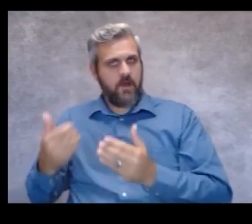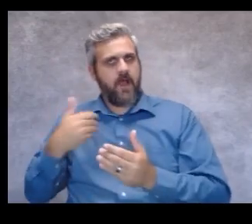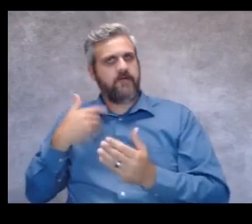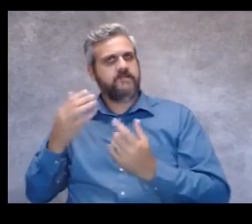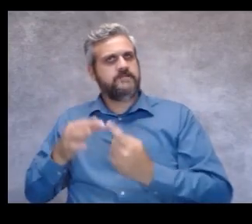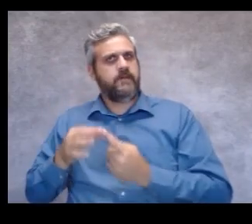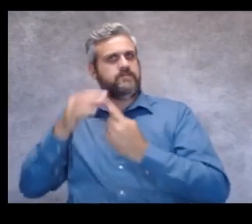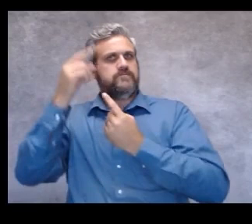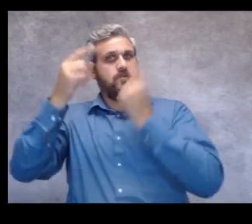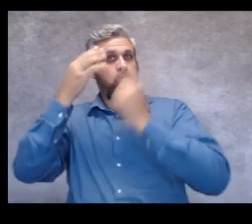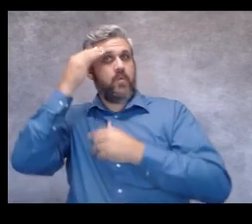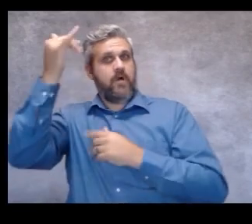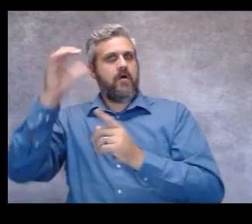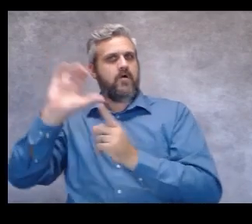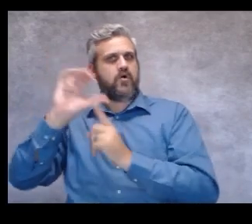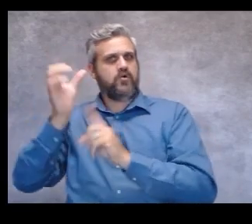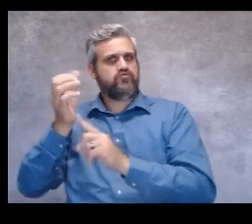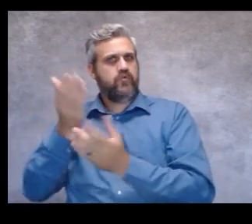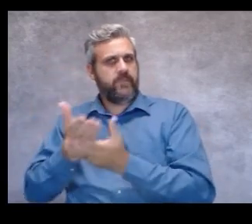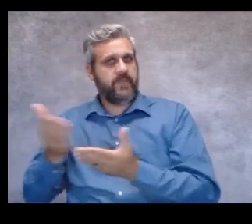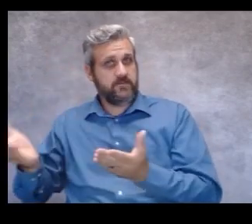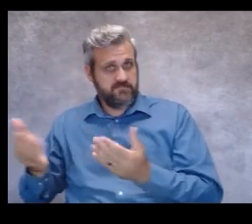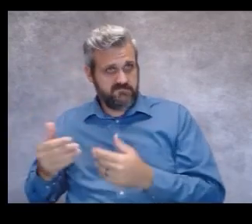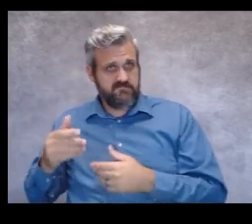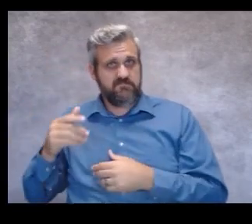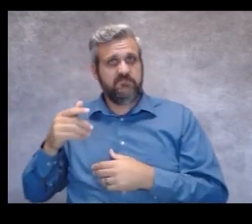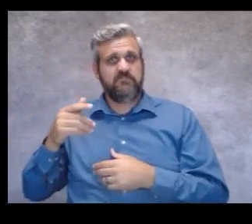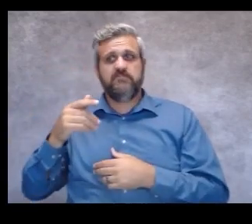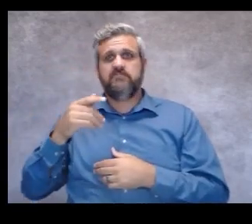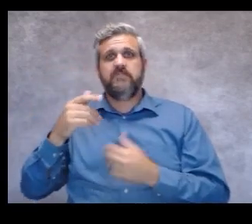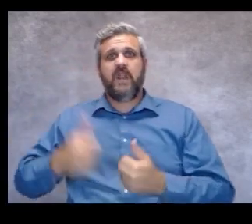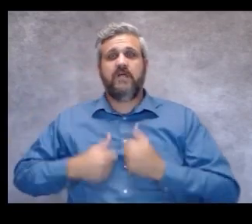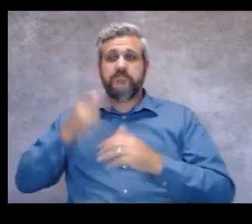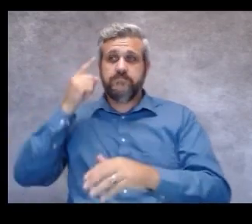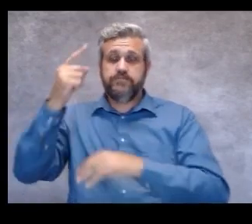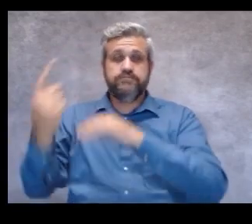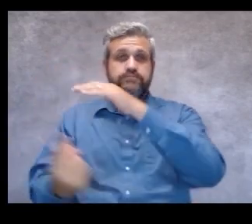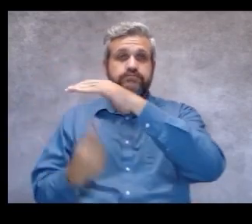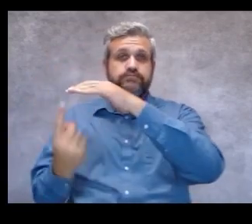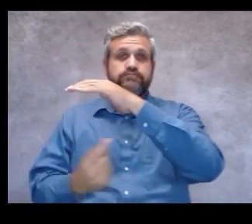considerations because of cultural factors, geographic location or a